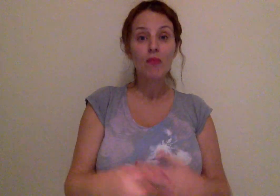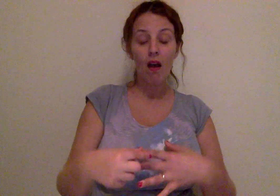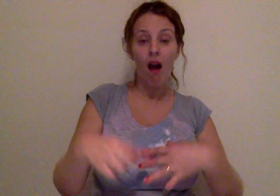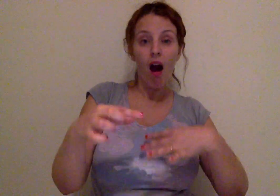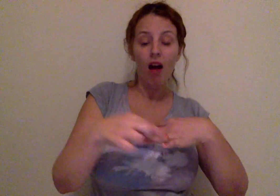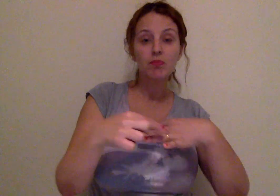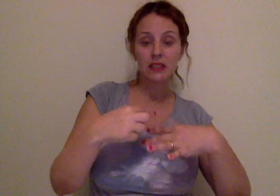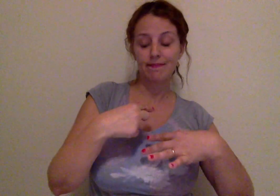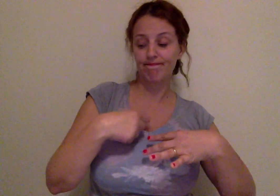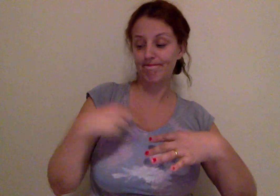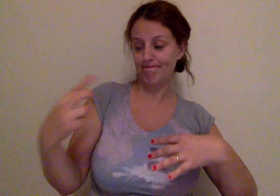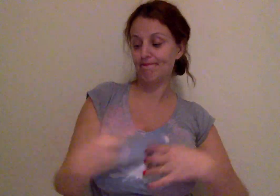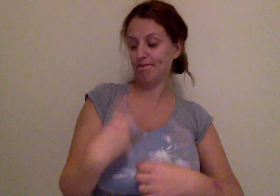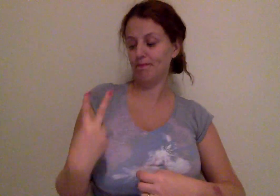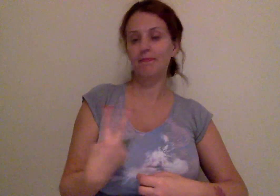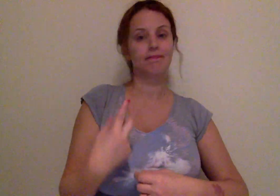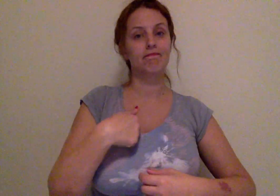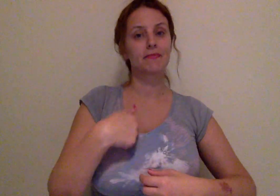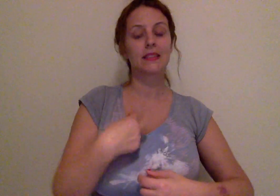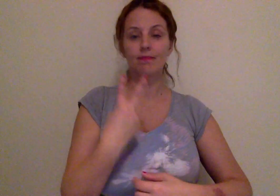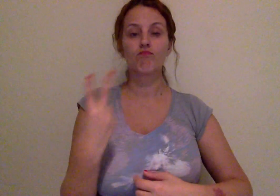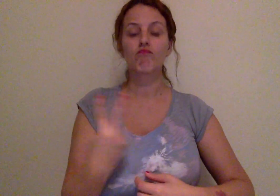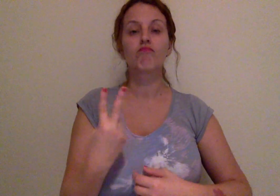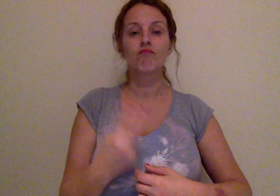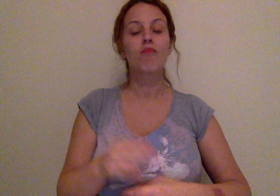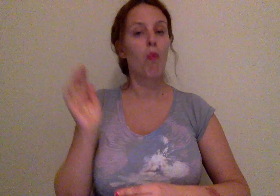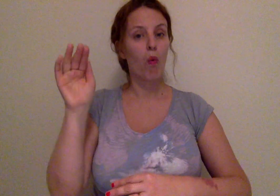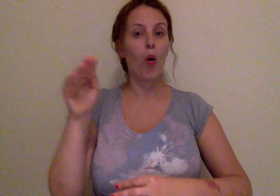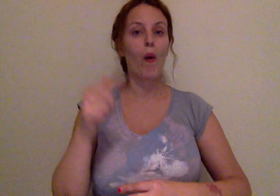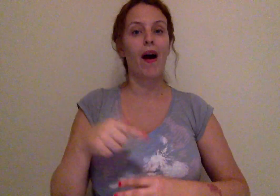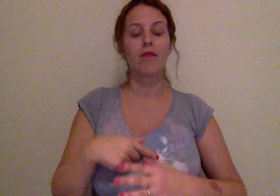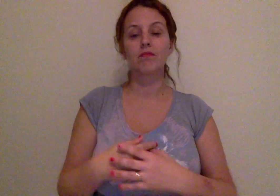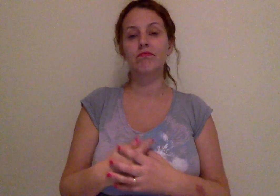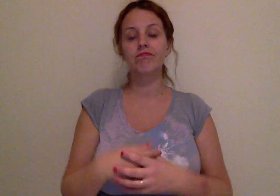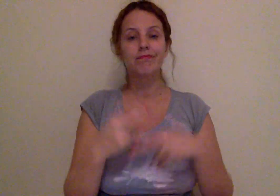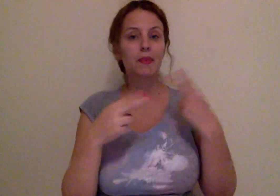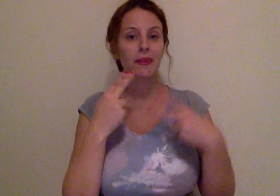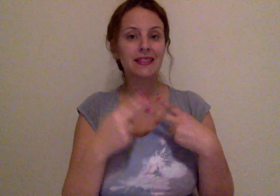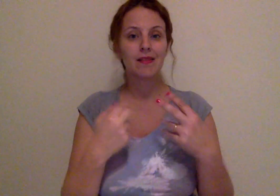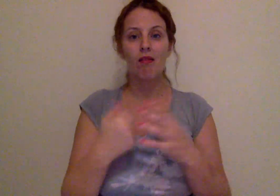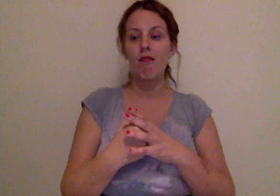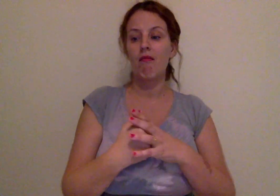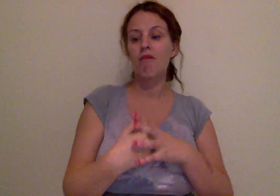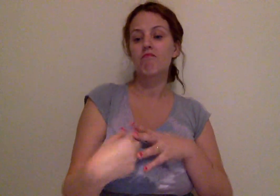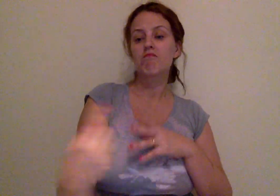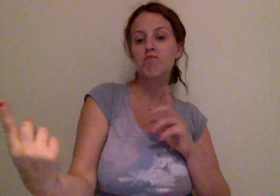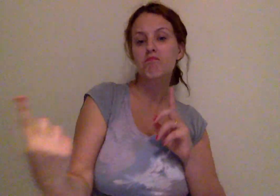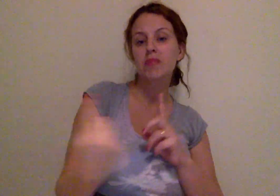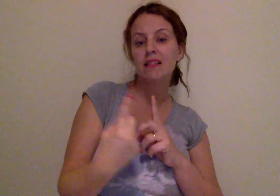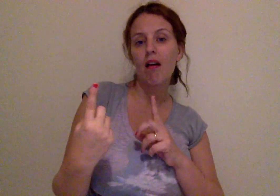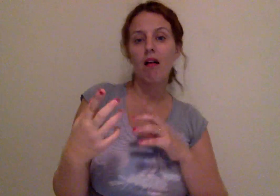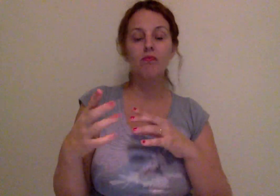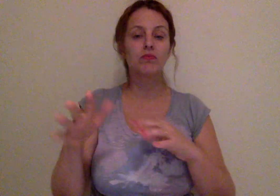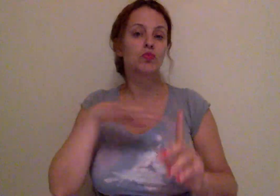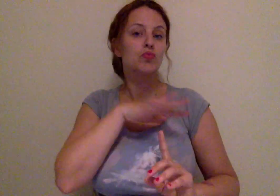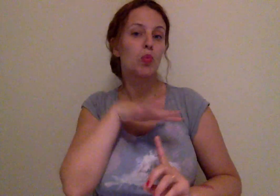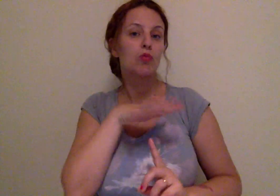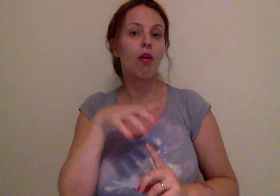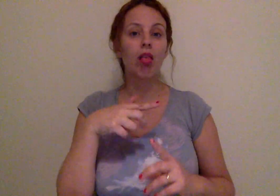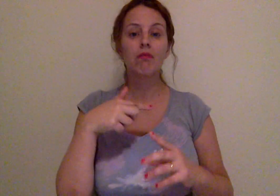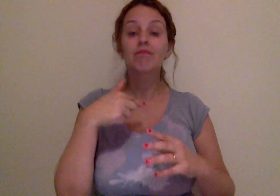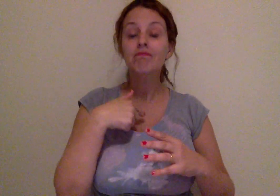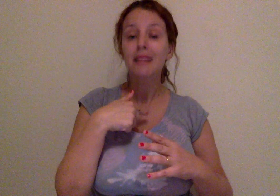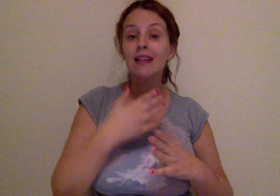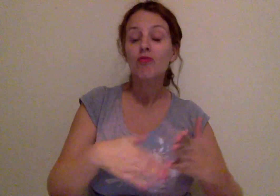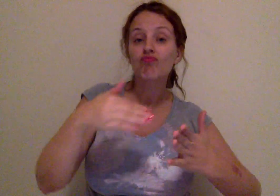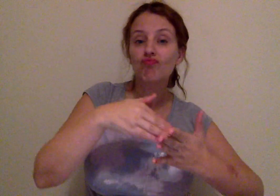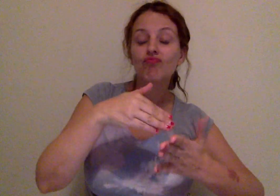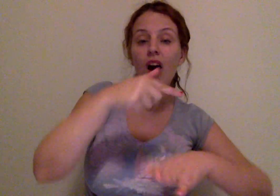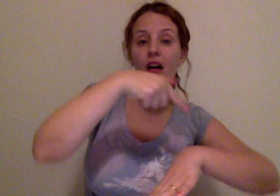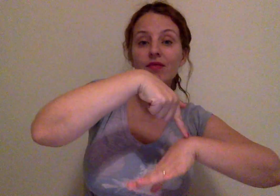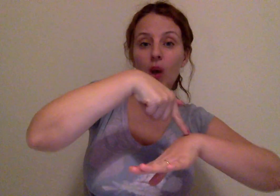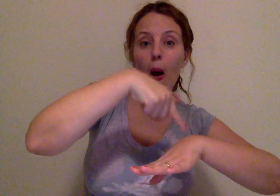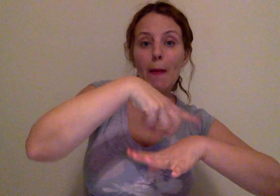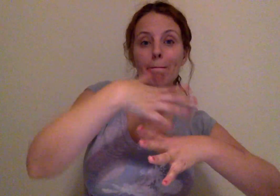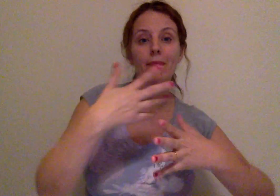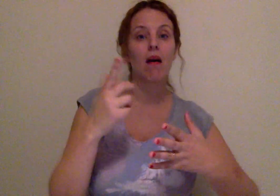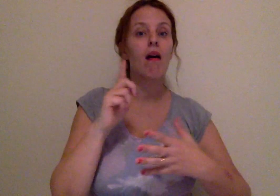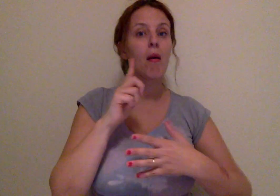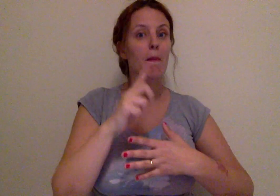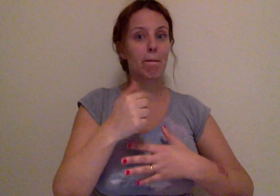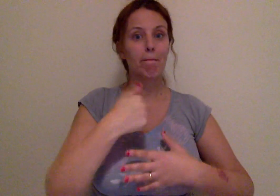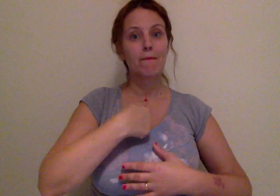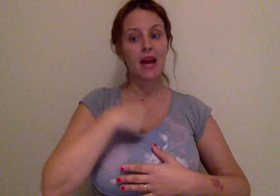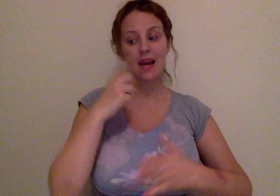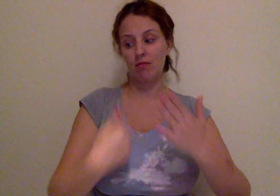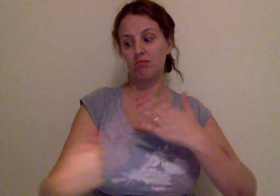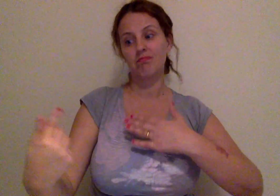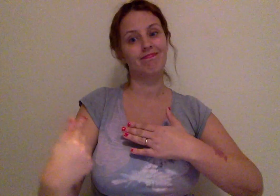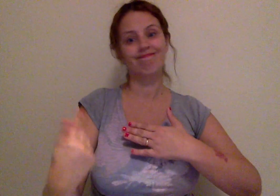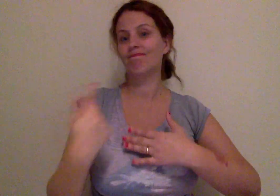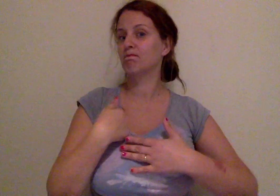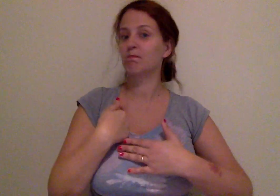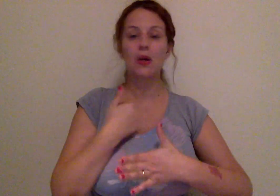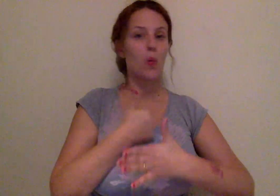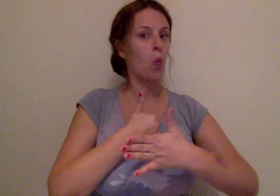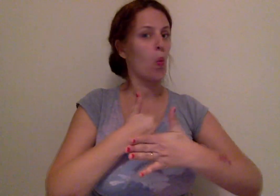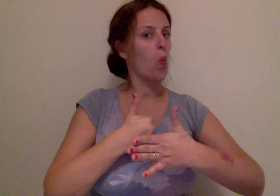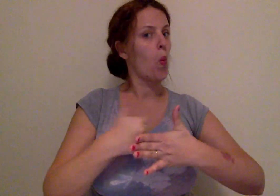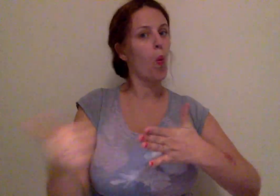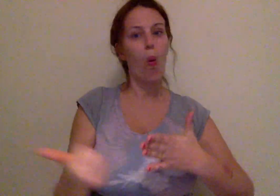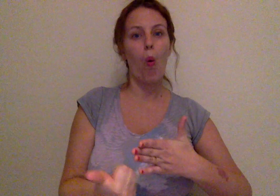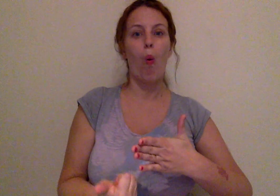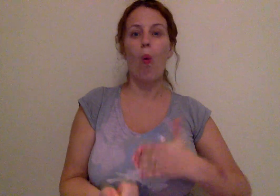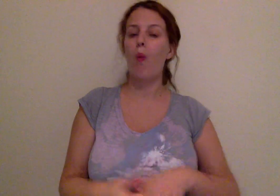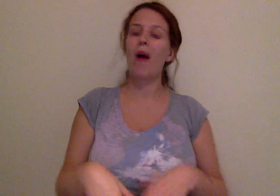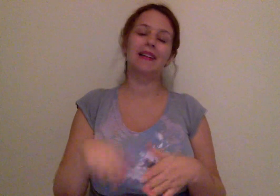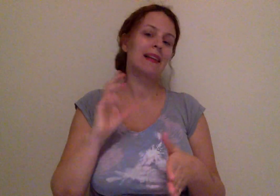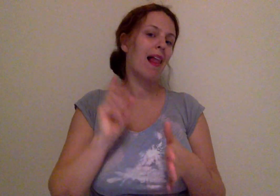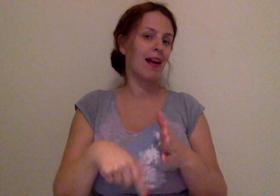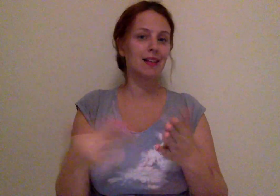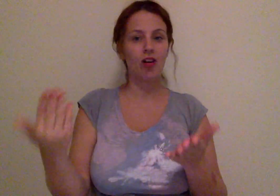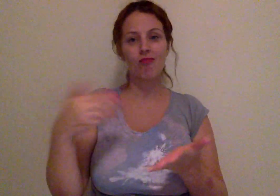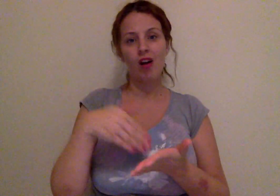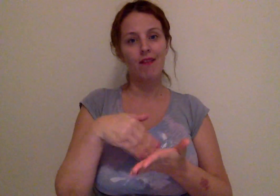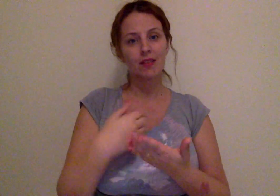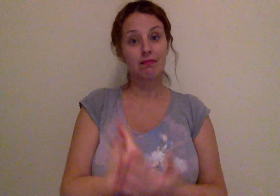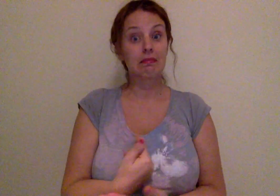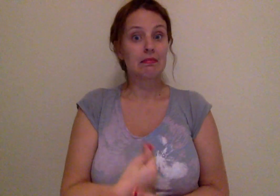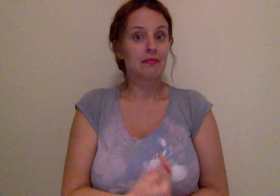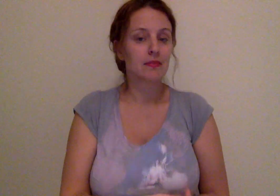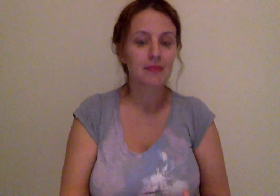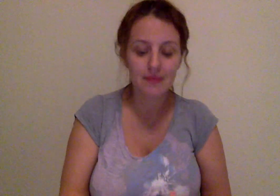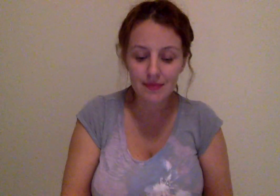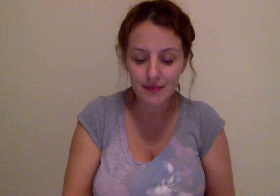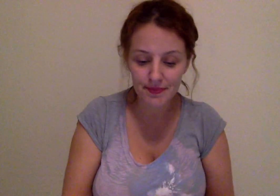Husband me both out dinner, meet, socially, me arrive time, but alone always late arrive.